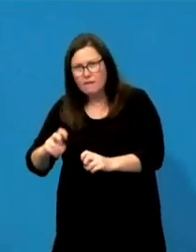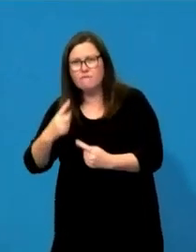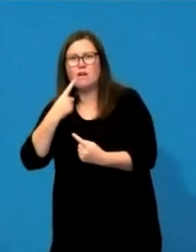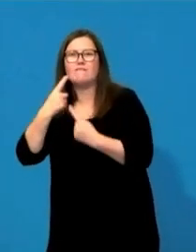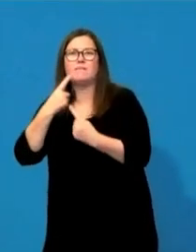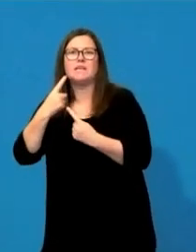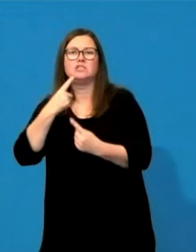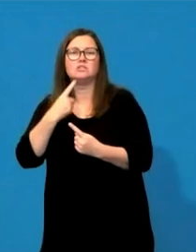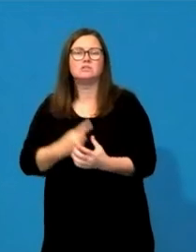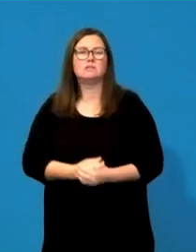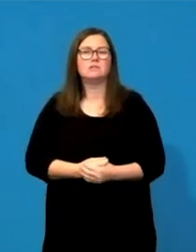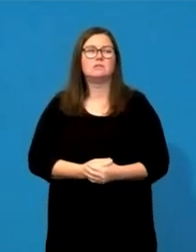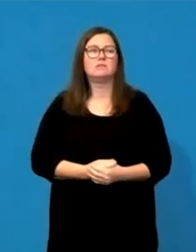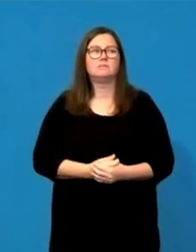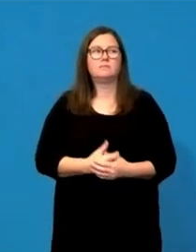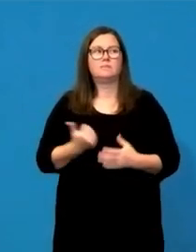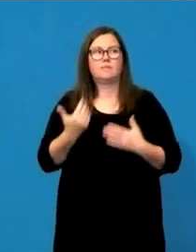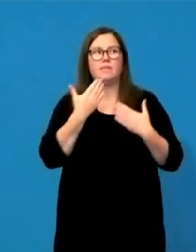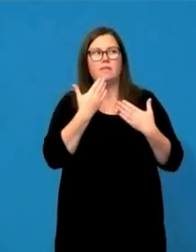COMMISSIONER McEWIN: Thank you.